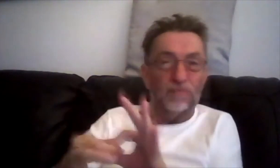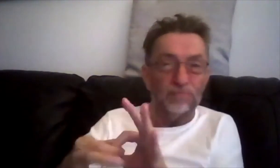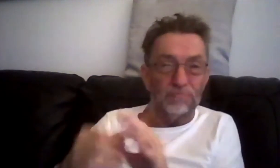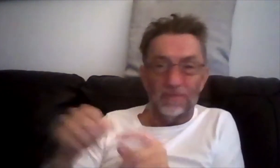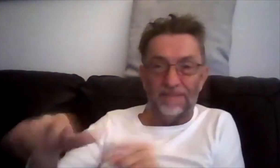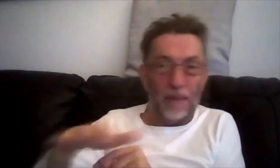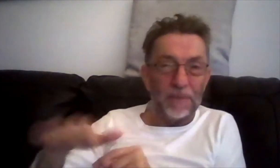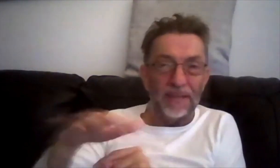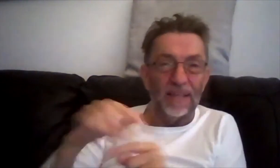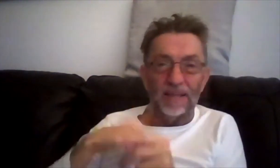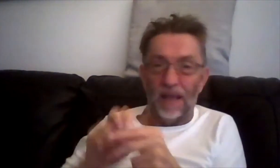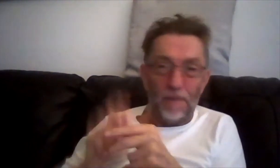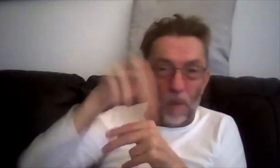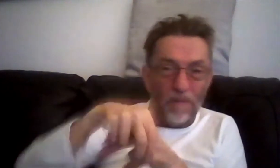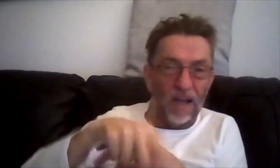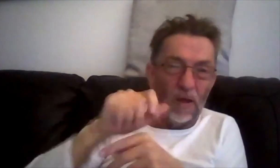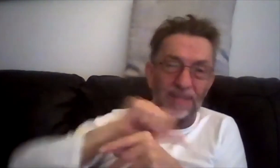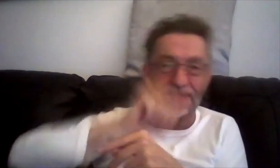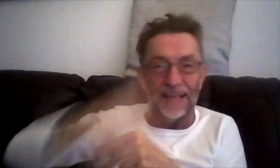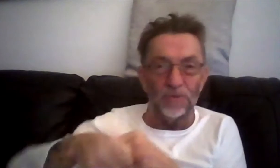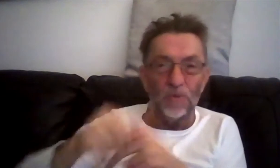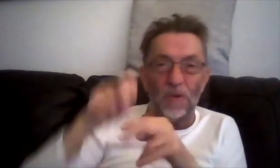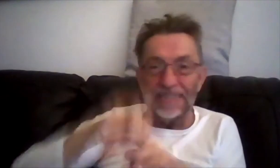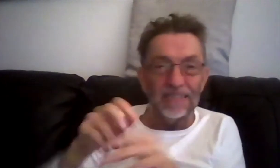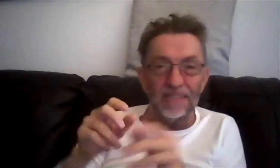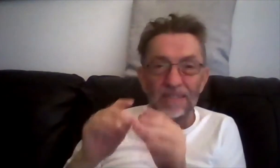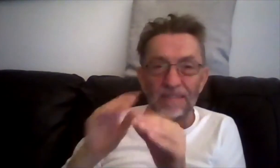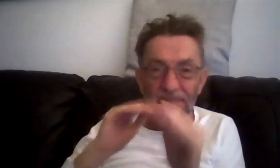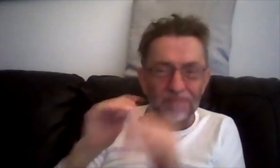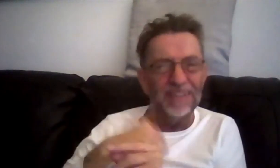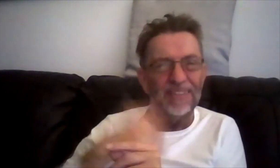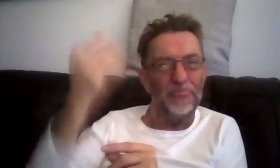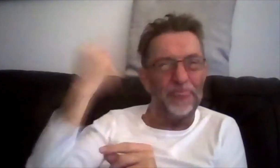and we all became friends! We would jump over the fence to sit and have a chat.